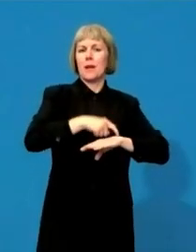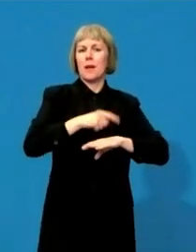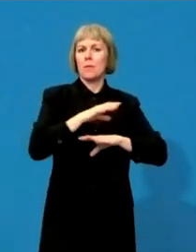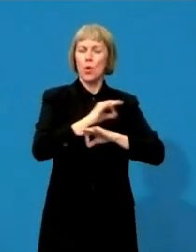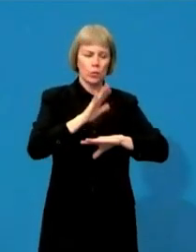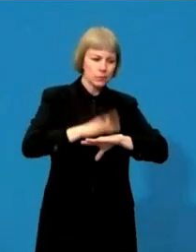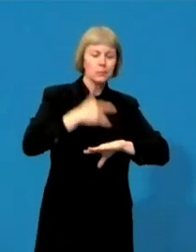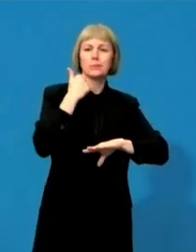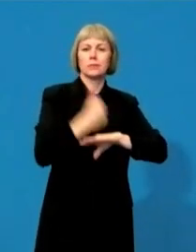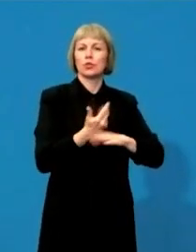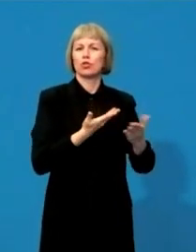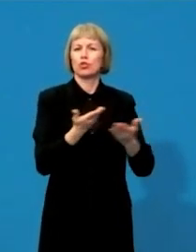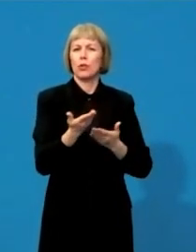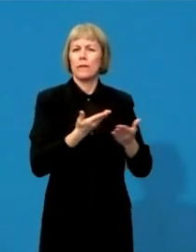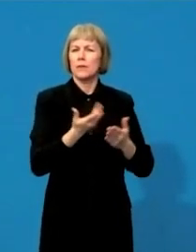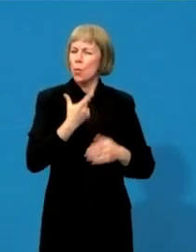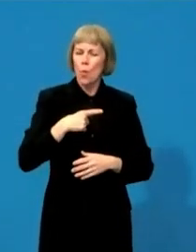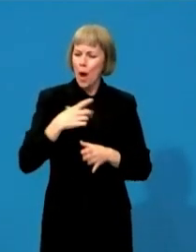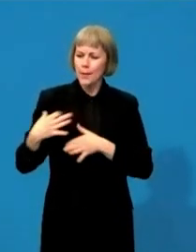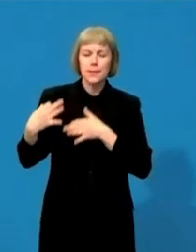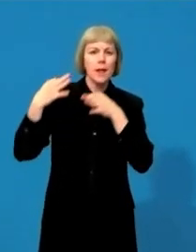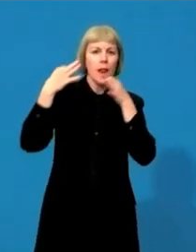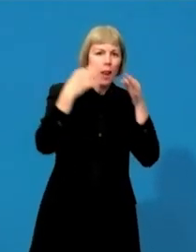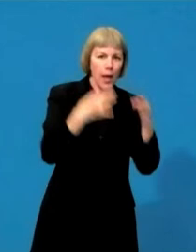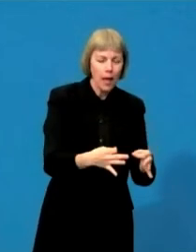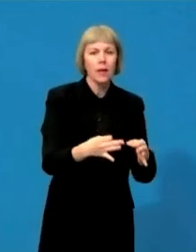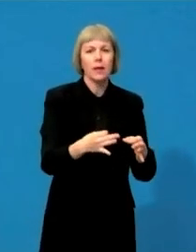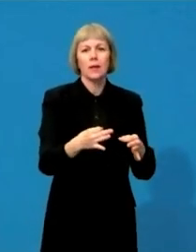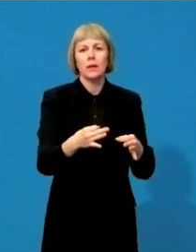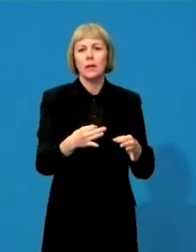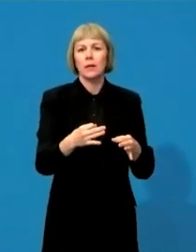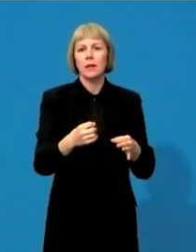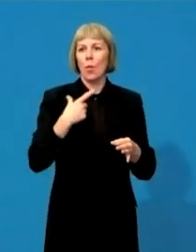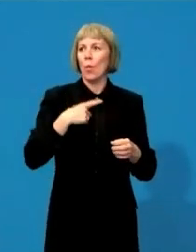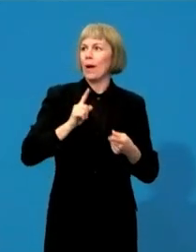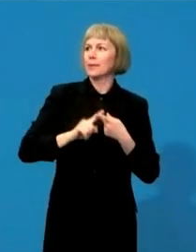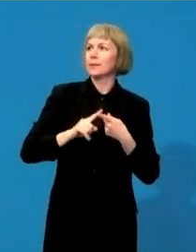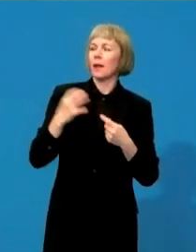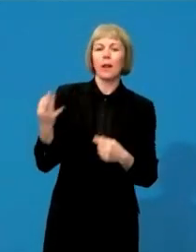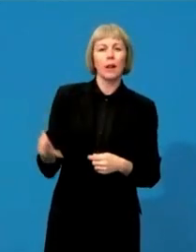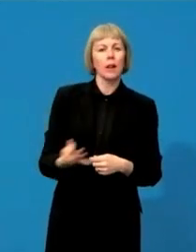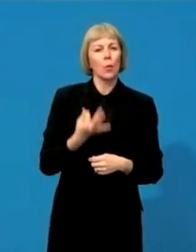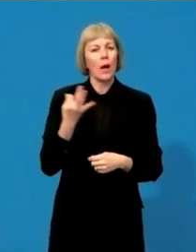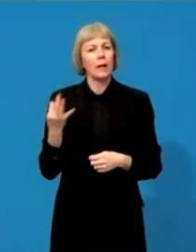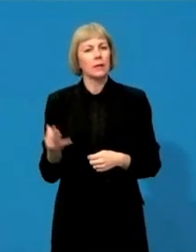Why didn't that happen once the truth was starting to really be understood by